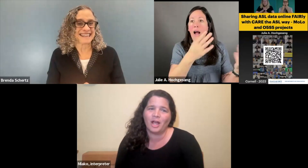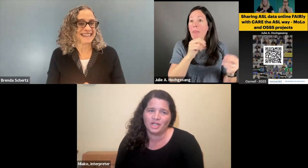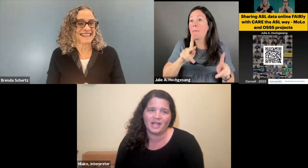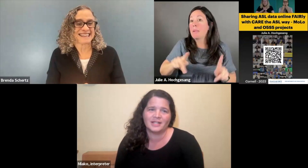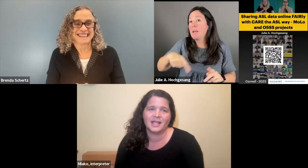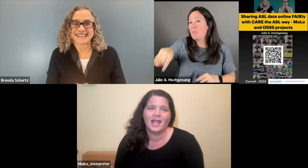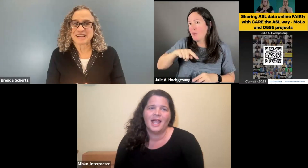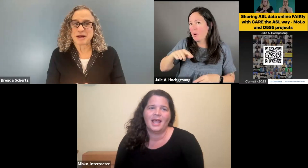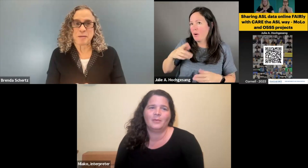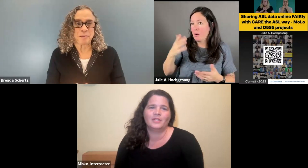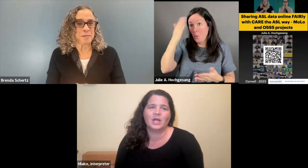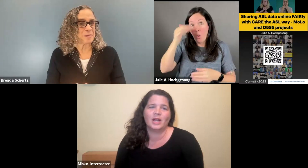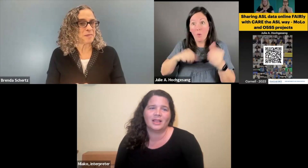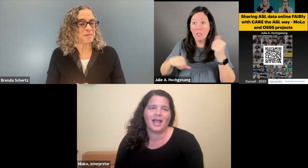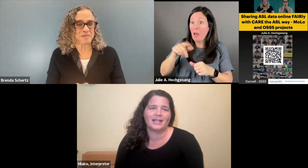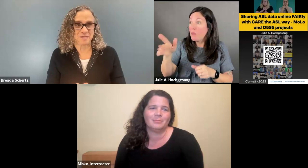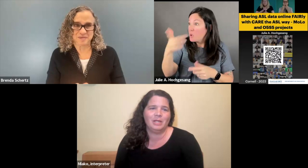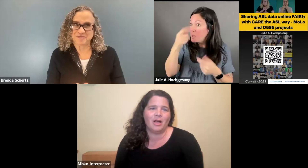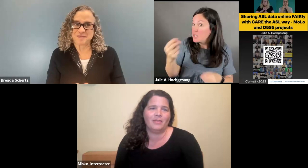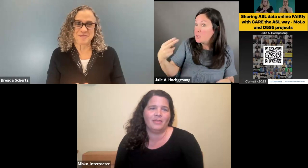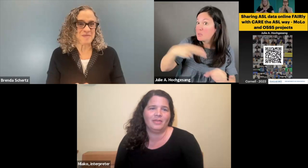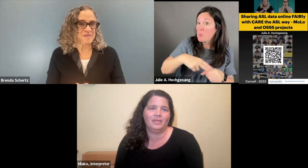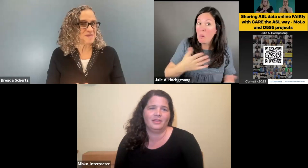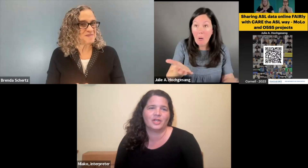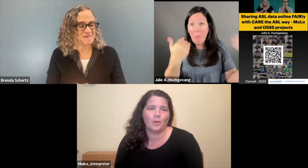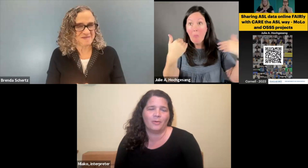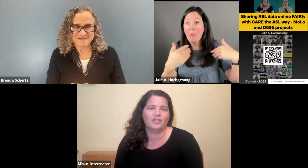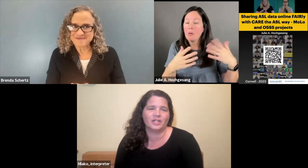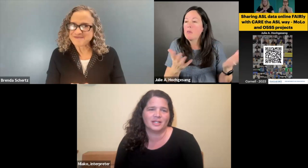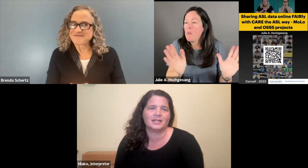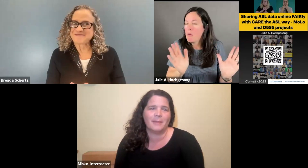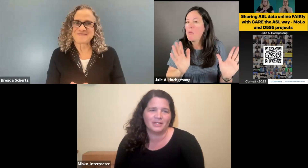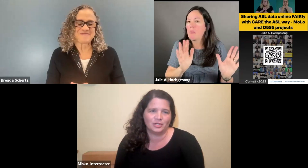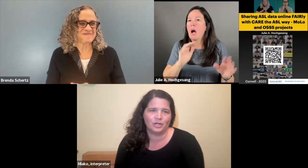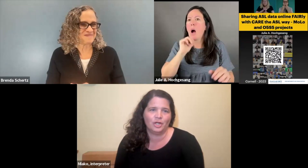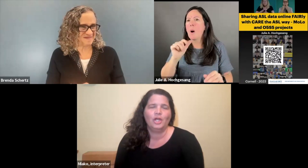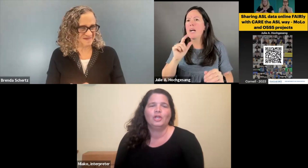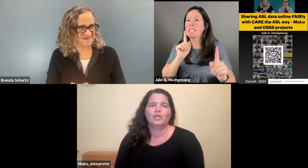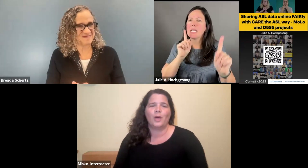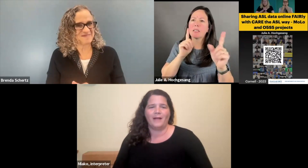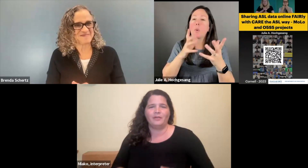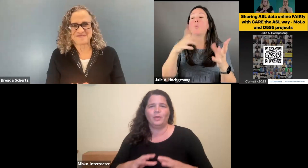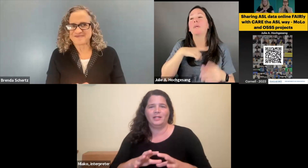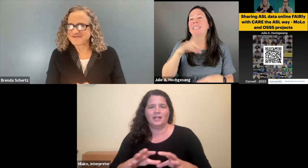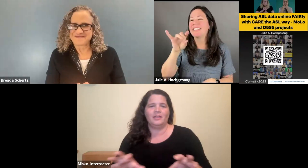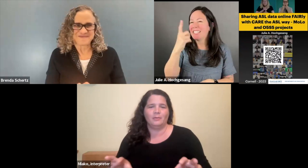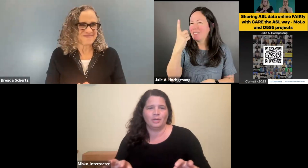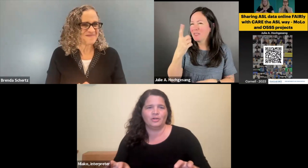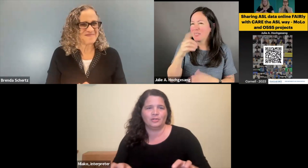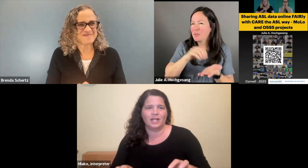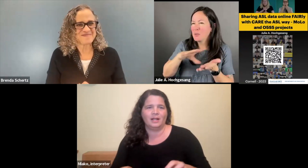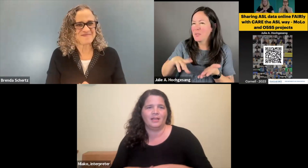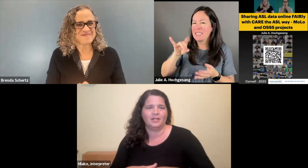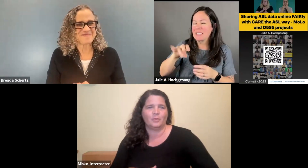project and it was going to last beyond the scope of just a semester so after we had done the original data collection